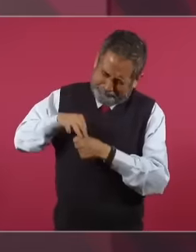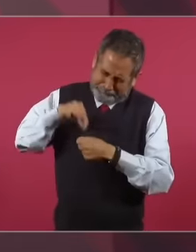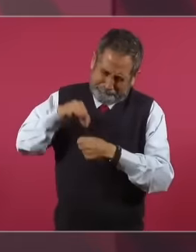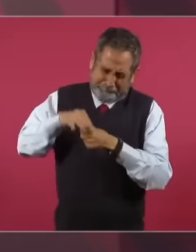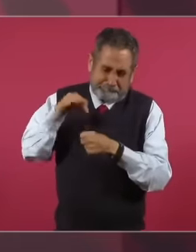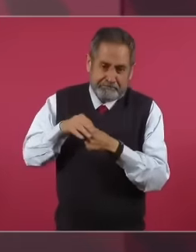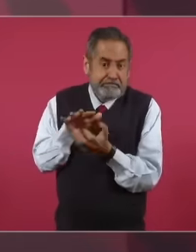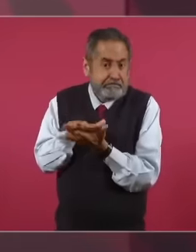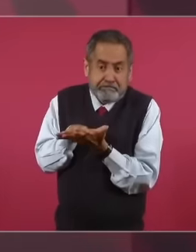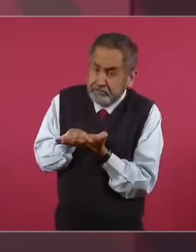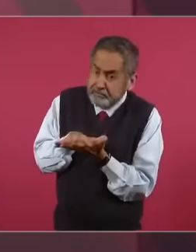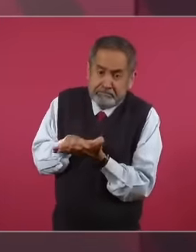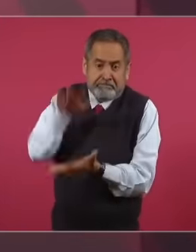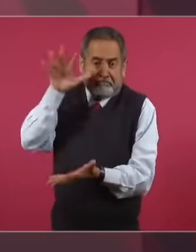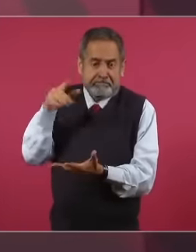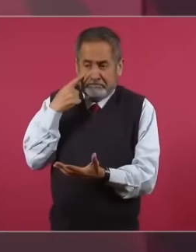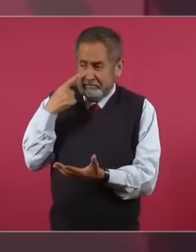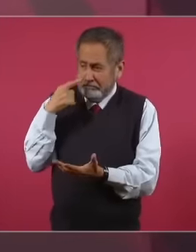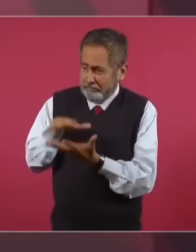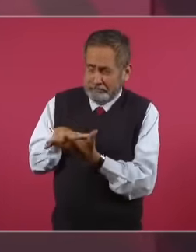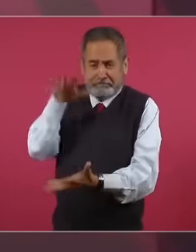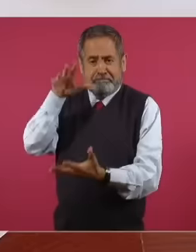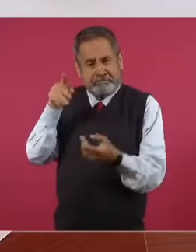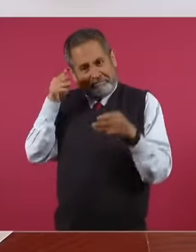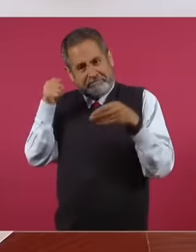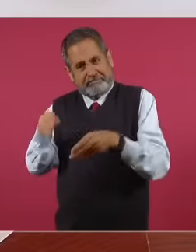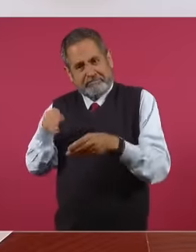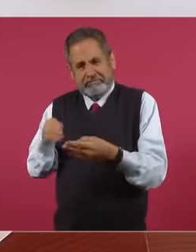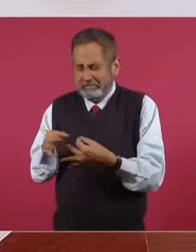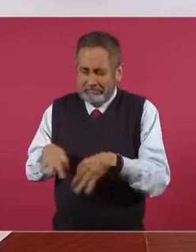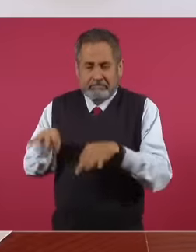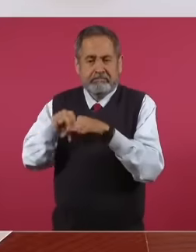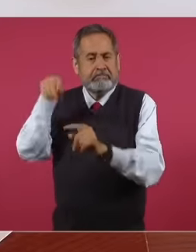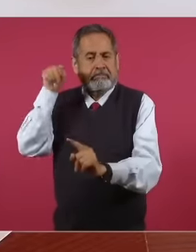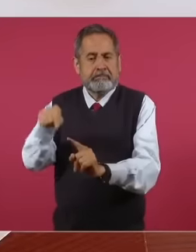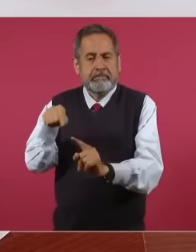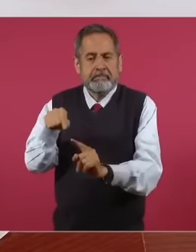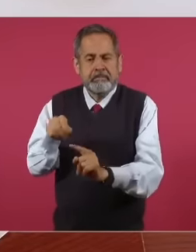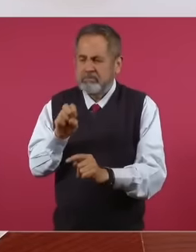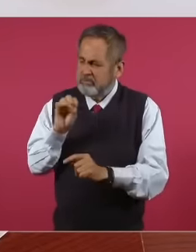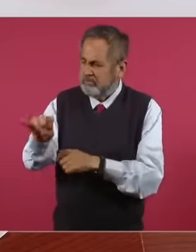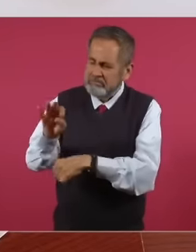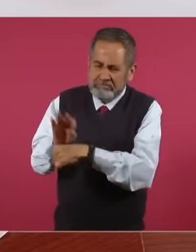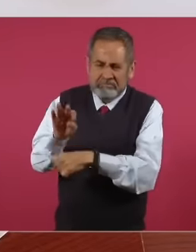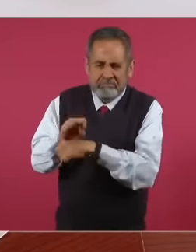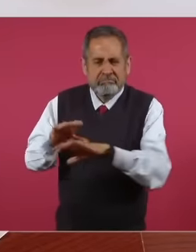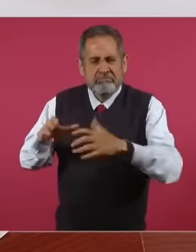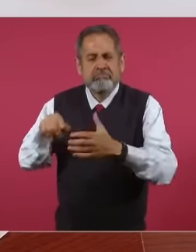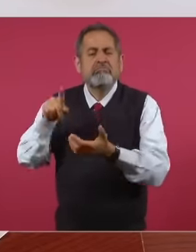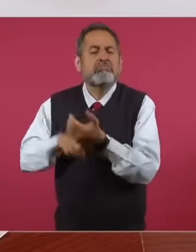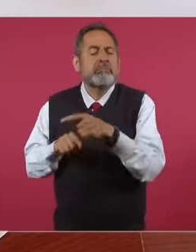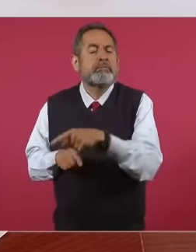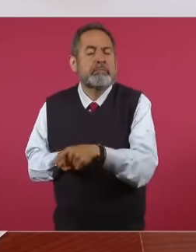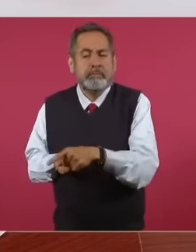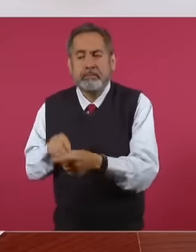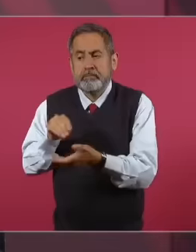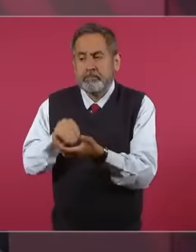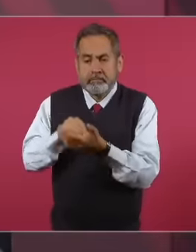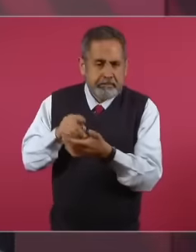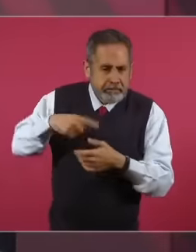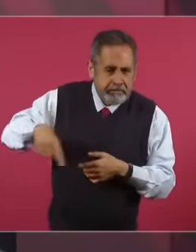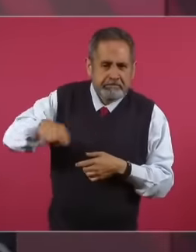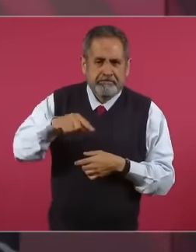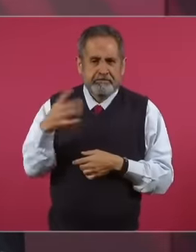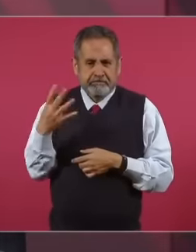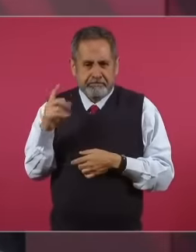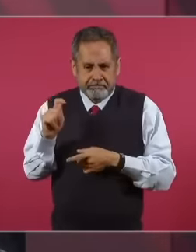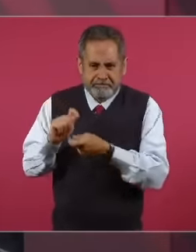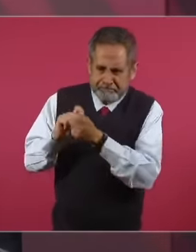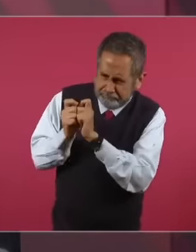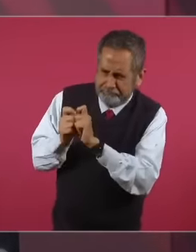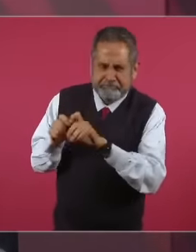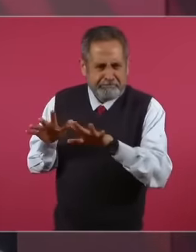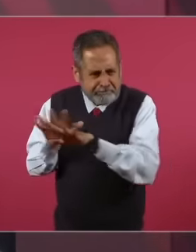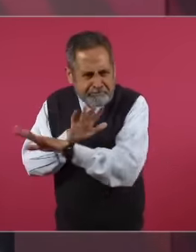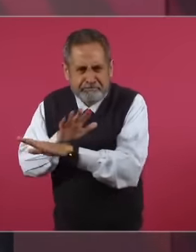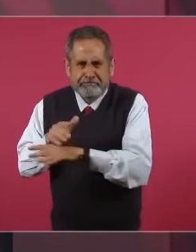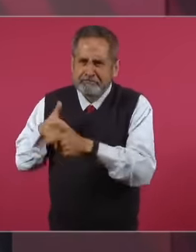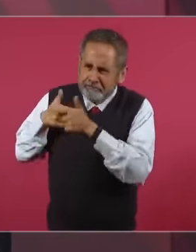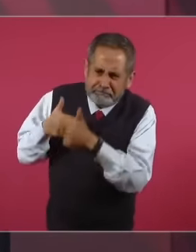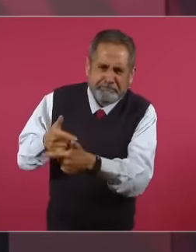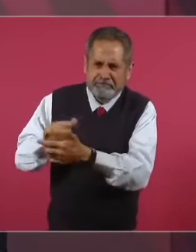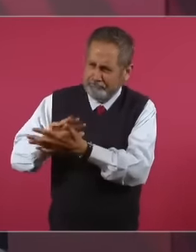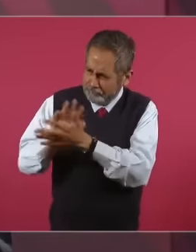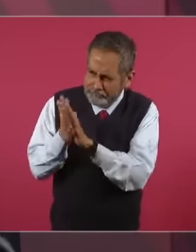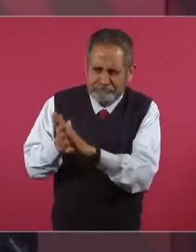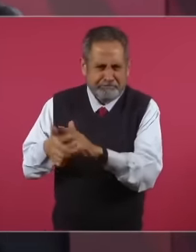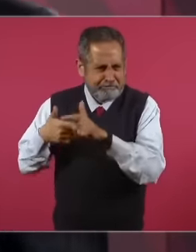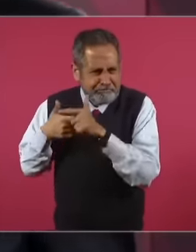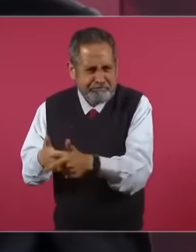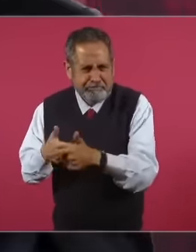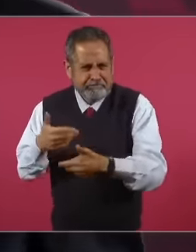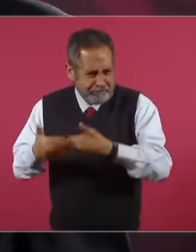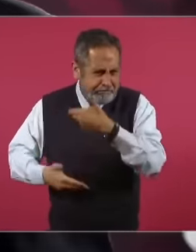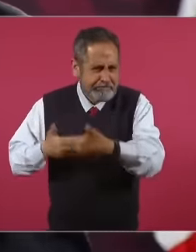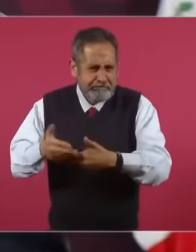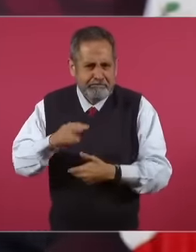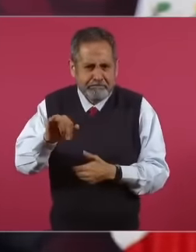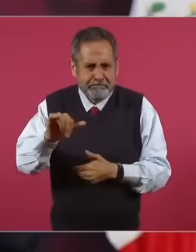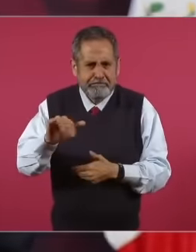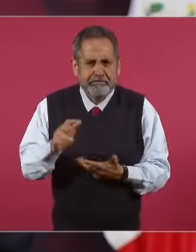overwhelmingly for favor that the transformation of the country continues and they, a